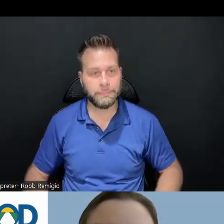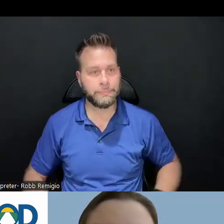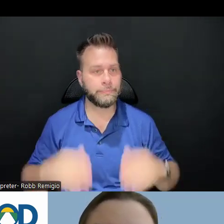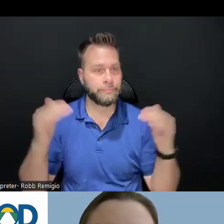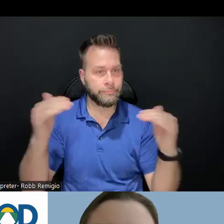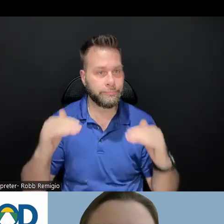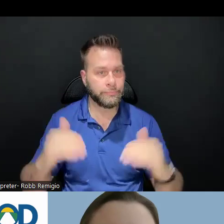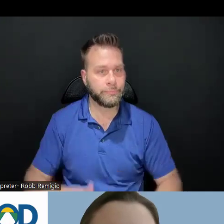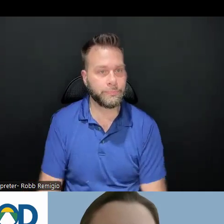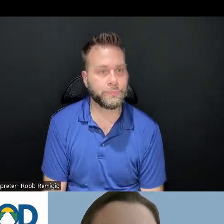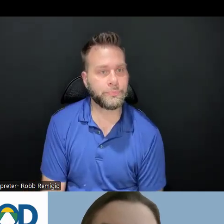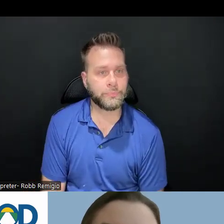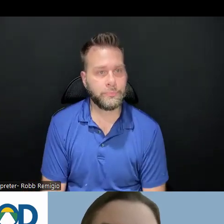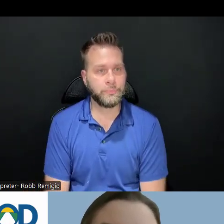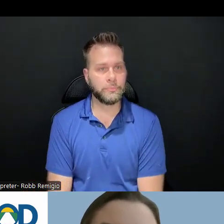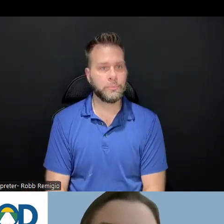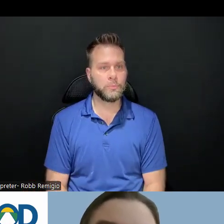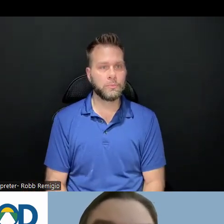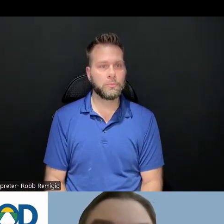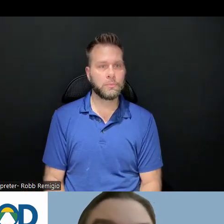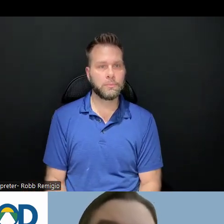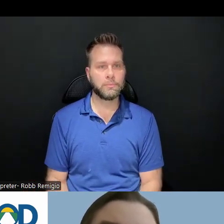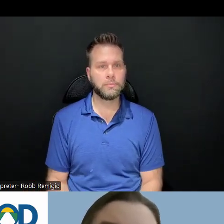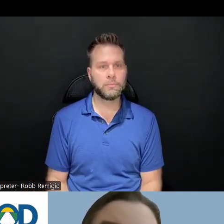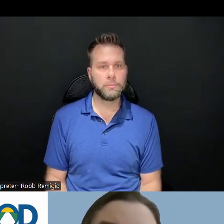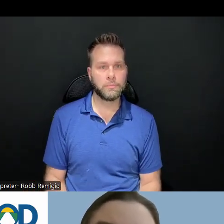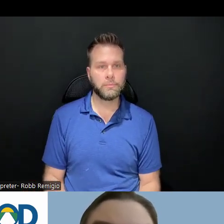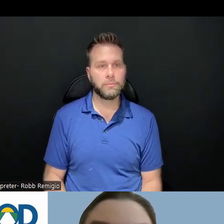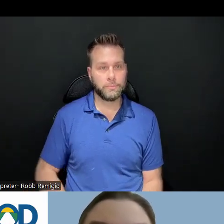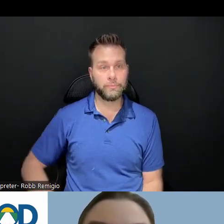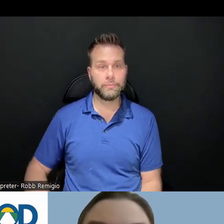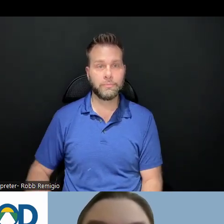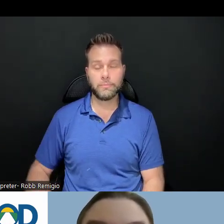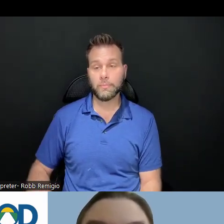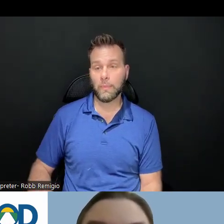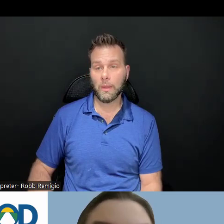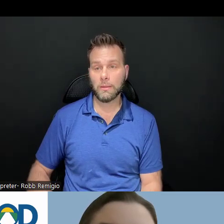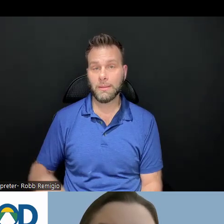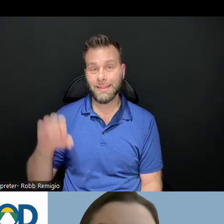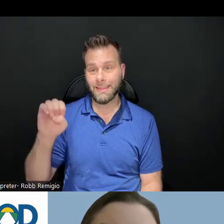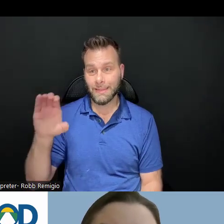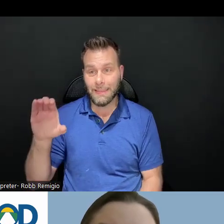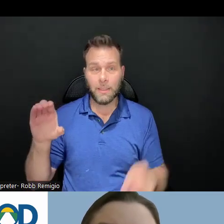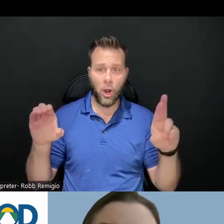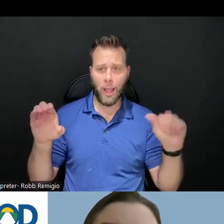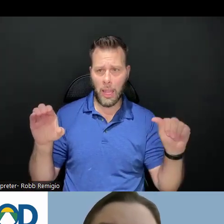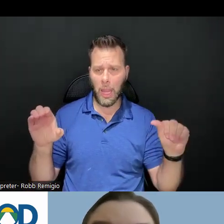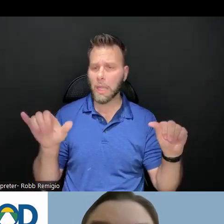Next slide, please. So again, you know, there are